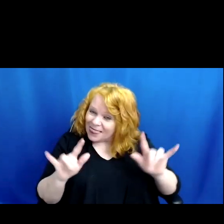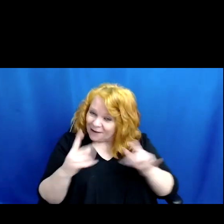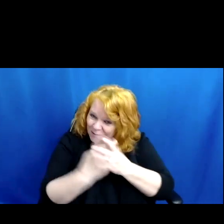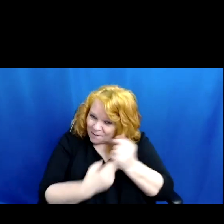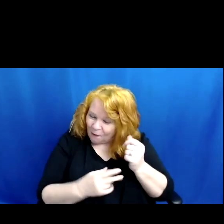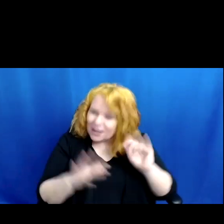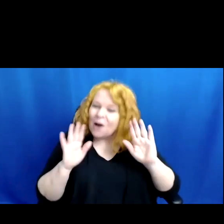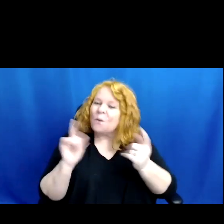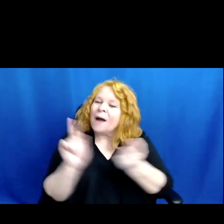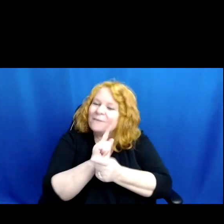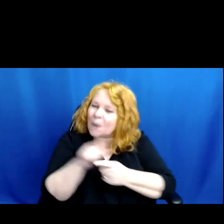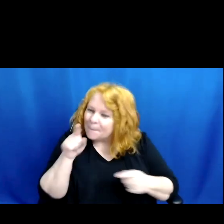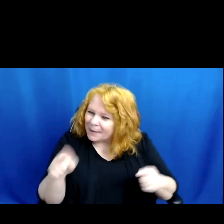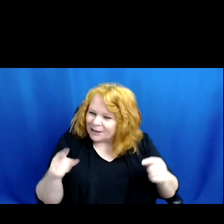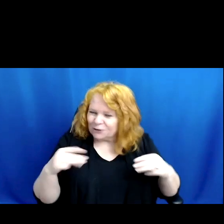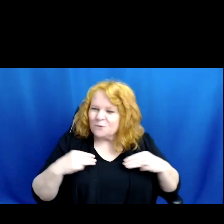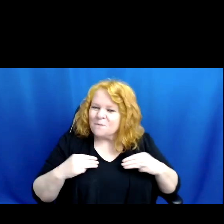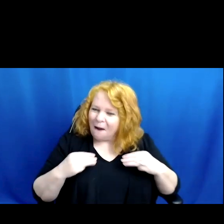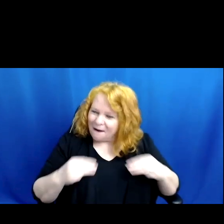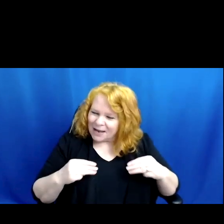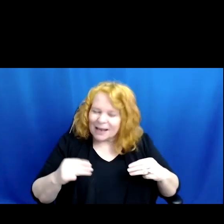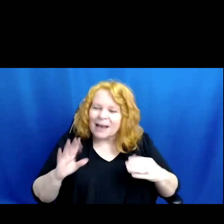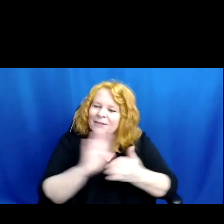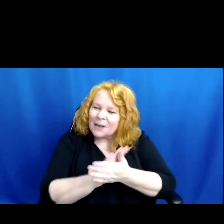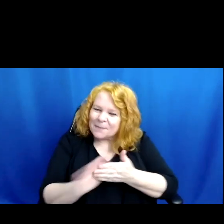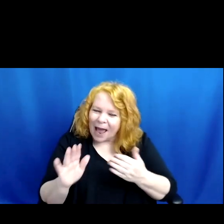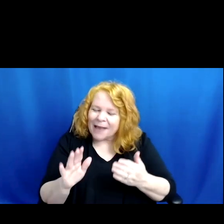Absolutely lovely to meet Midwest Marvin.